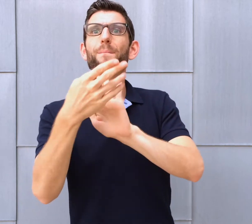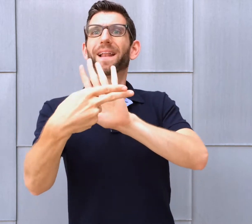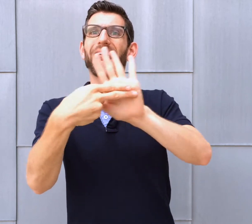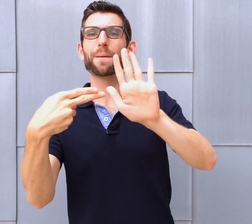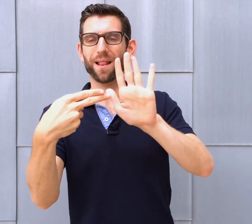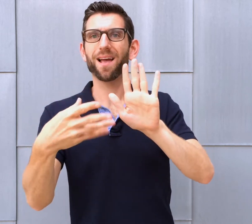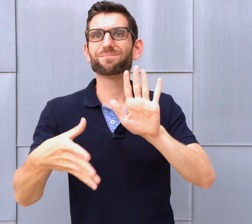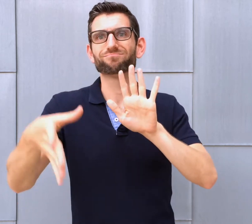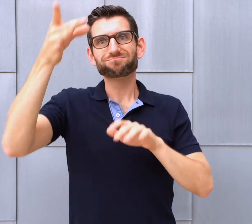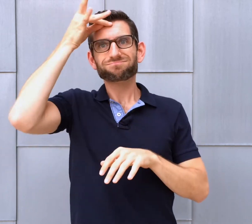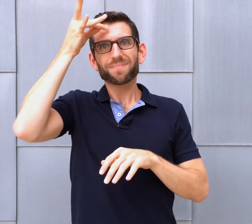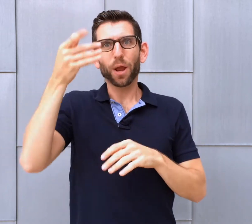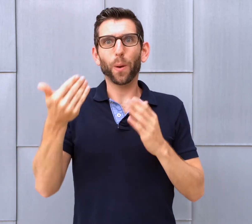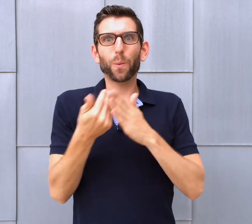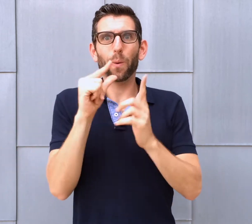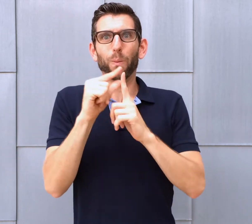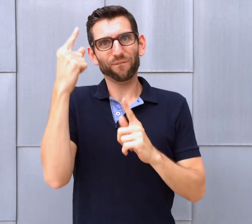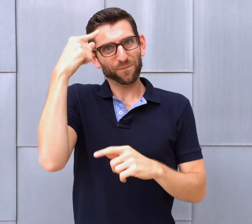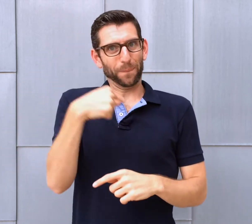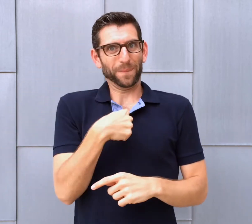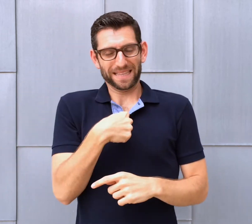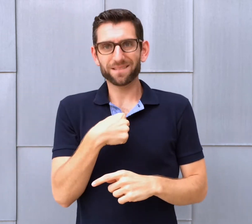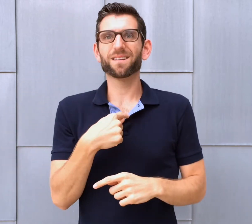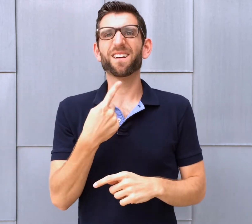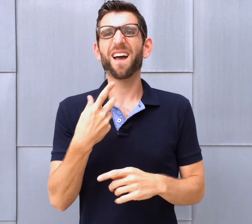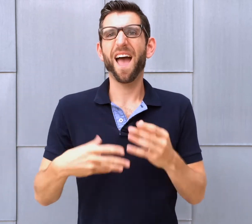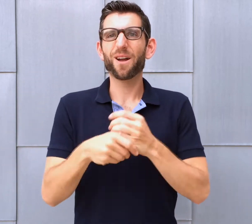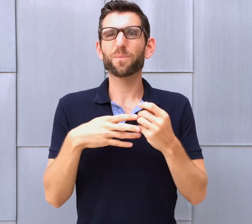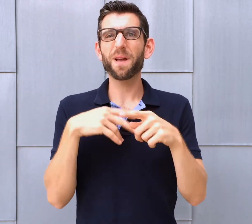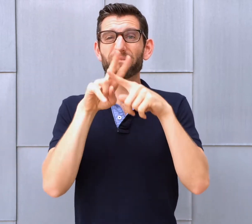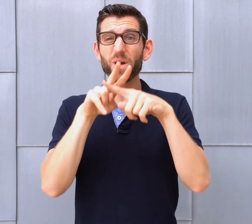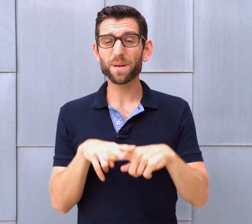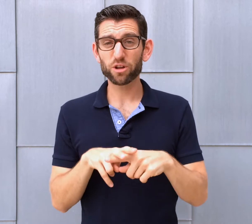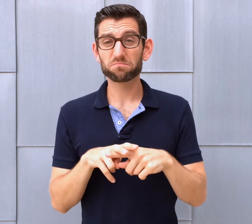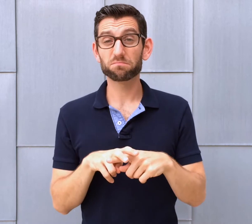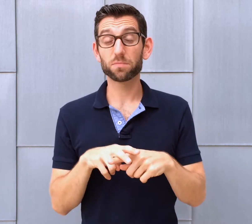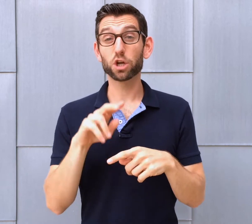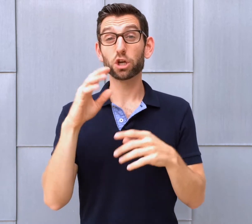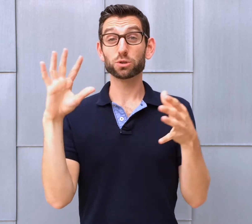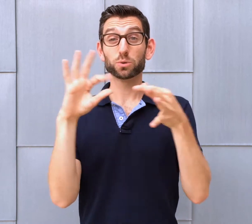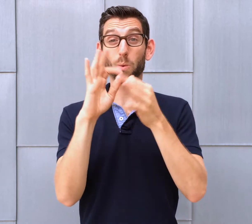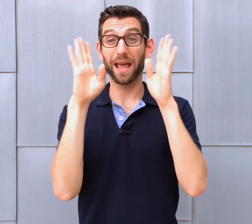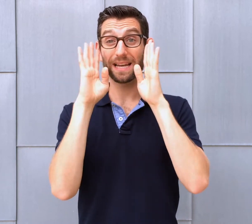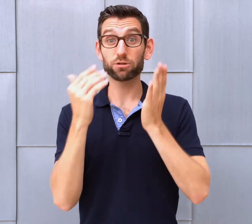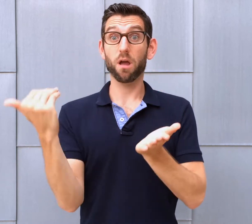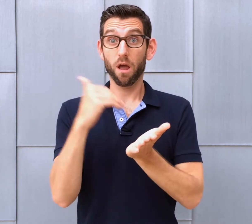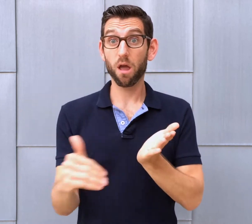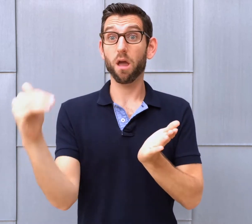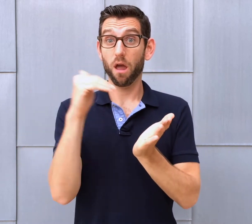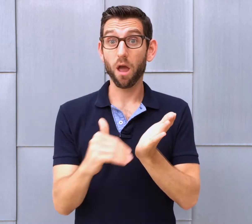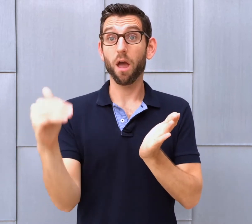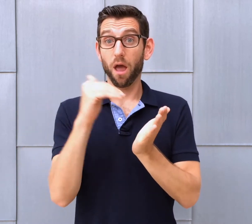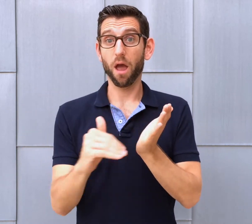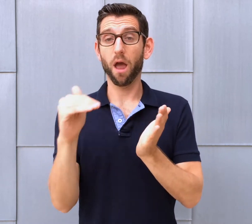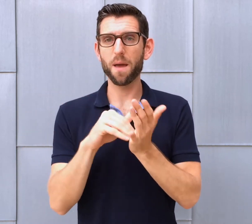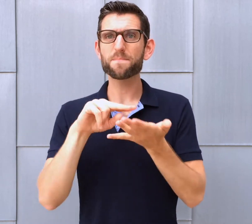and it becomes a label. It's a new word for the baby and they remember it. And it's added to the baby's vocabulary. When parents use joint attention over and over,